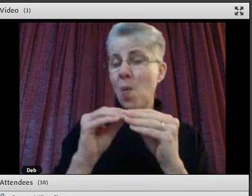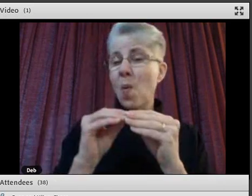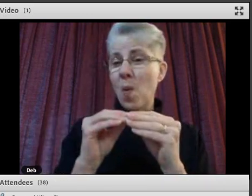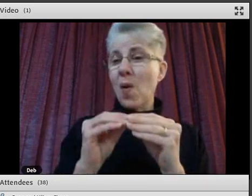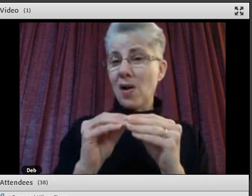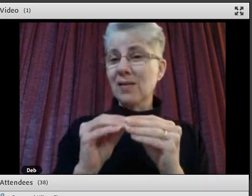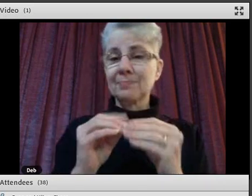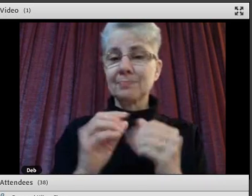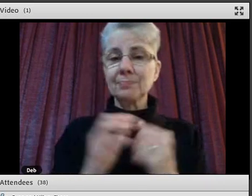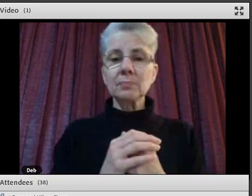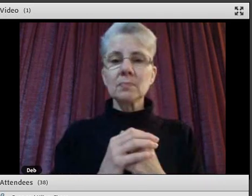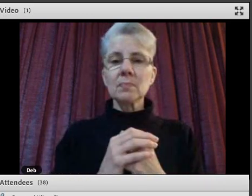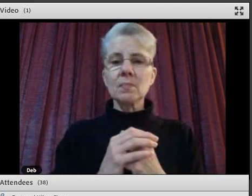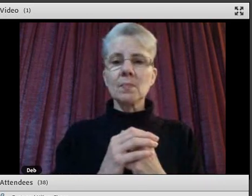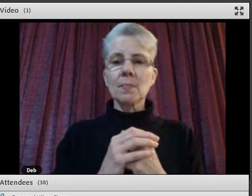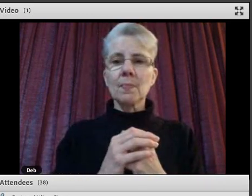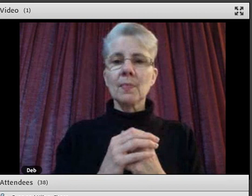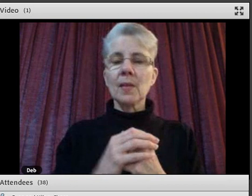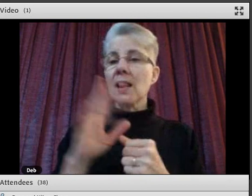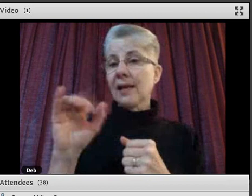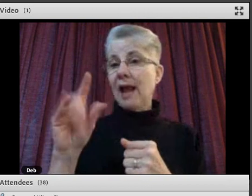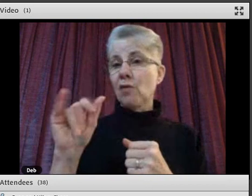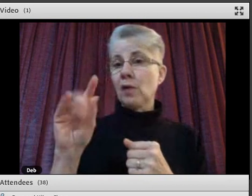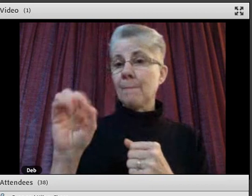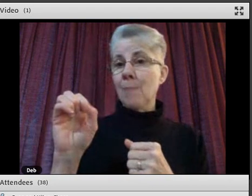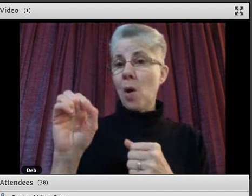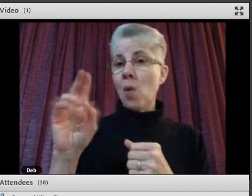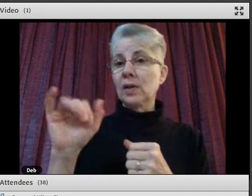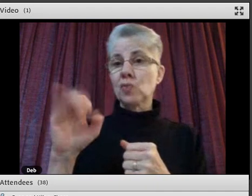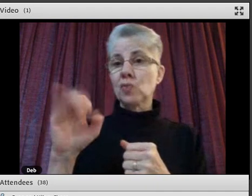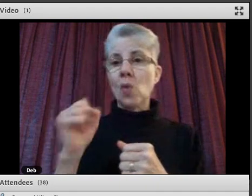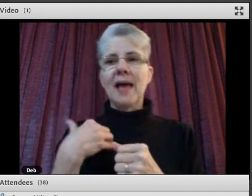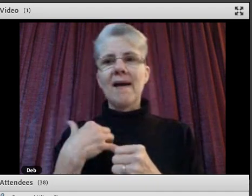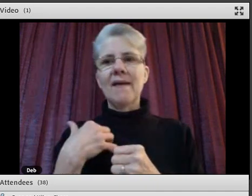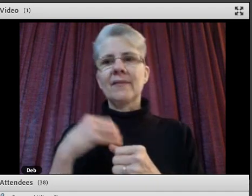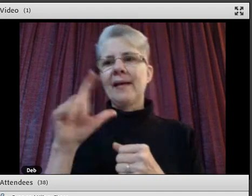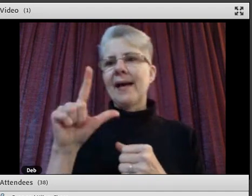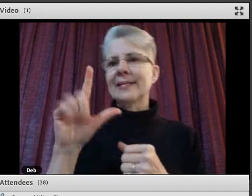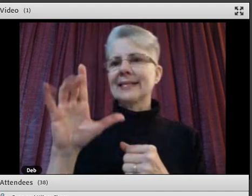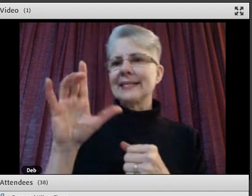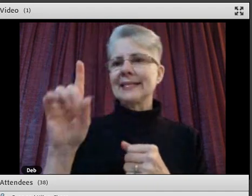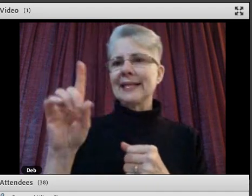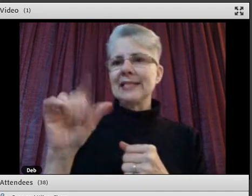and you can talk to them. And two, they've become a lot better-engineered. They're harder to take apart.